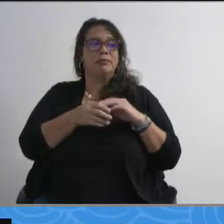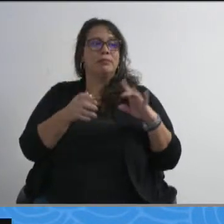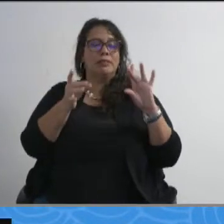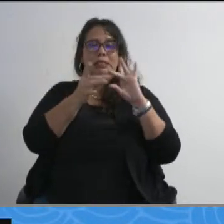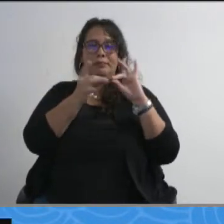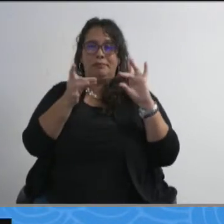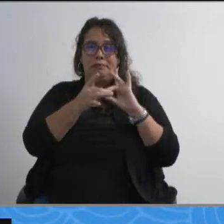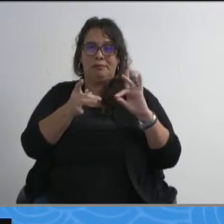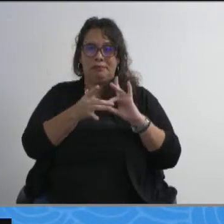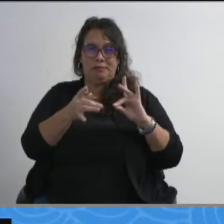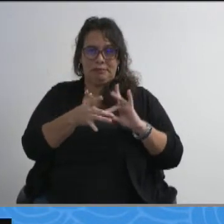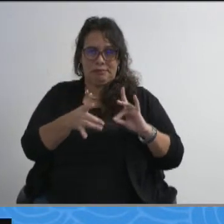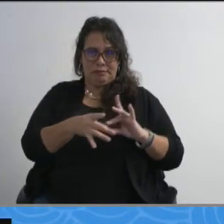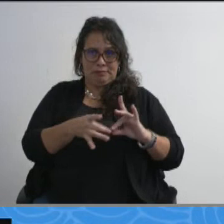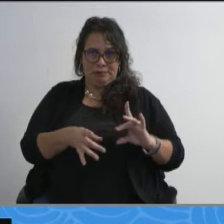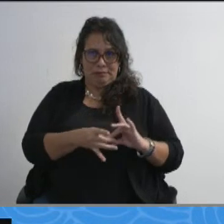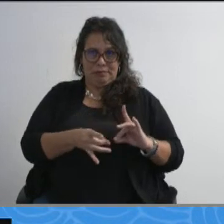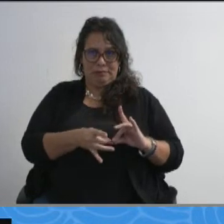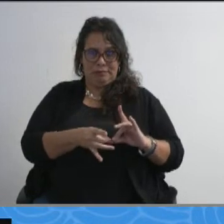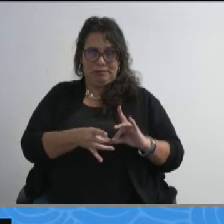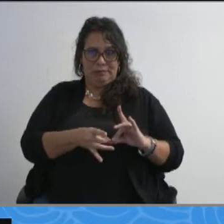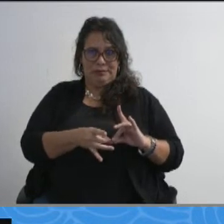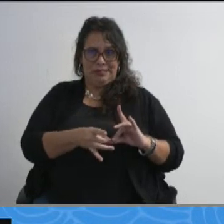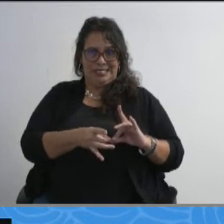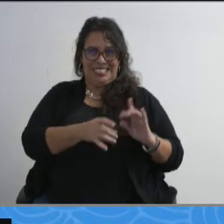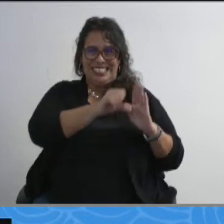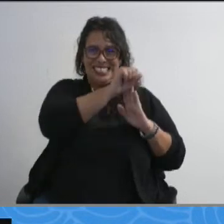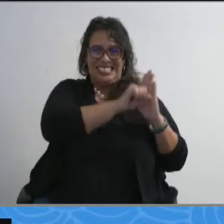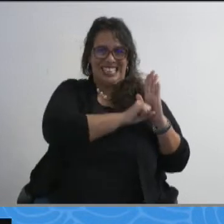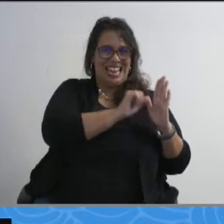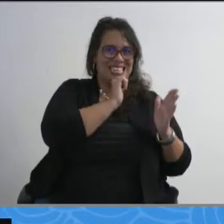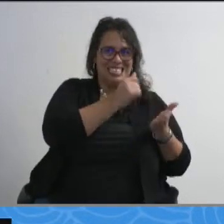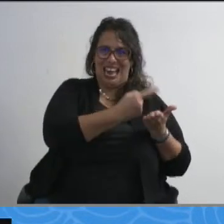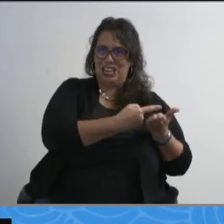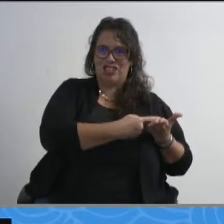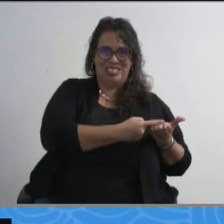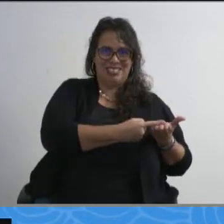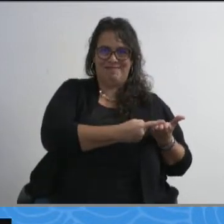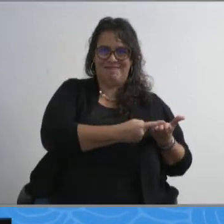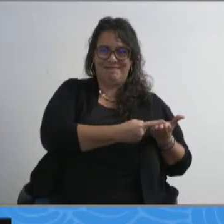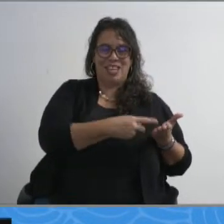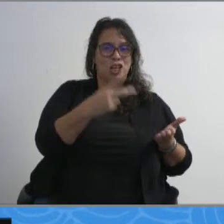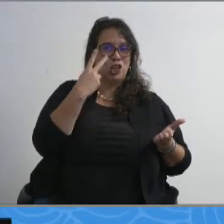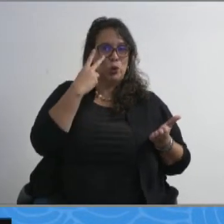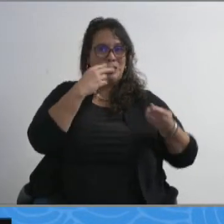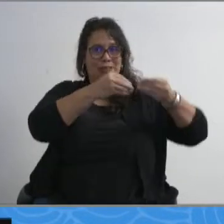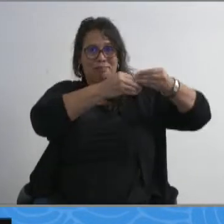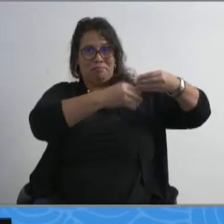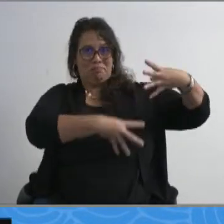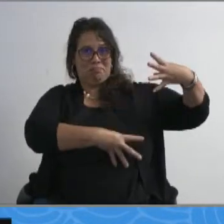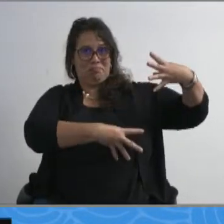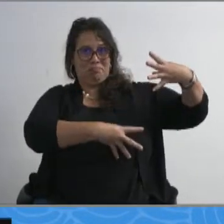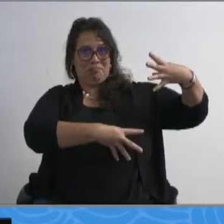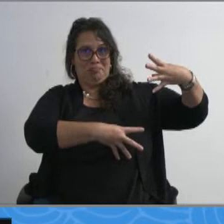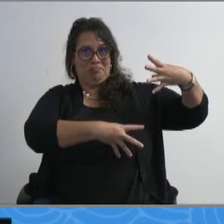that the state LCAP does not address. These items listed on the screen and on the next slide,